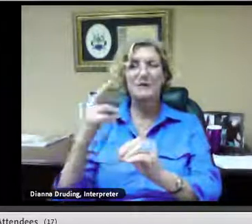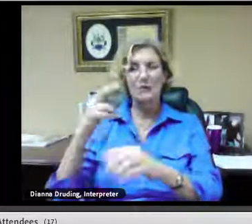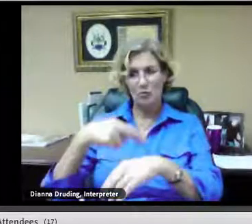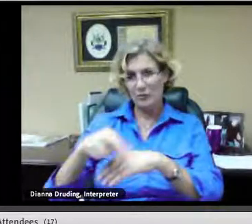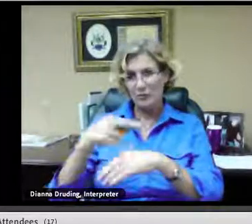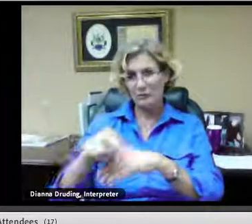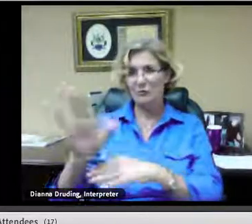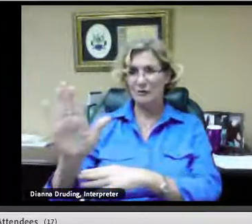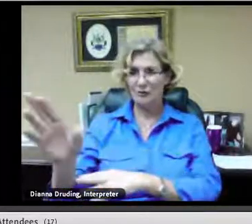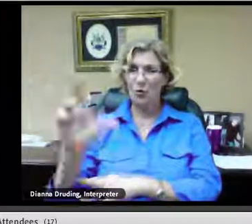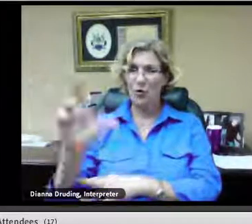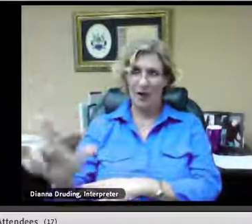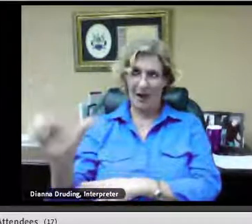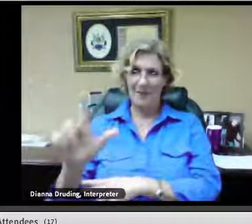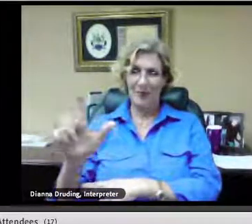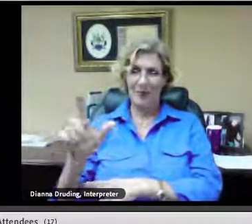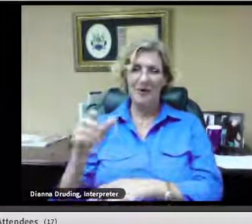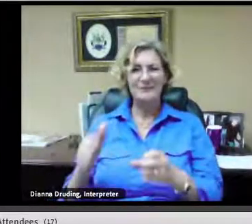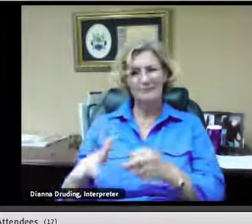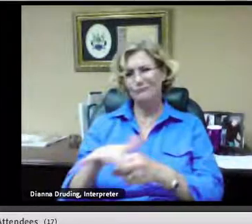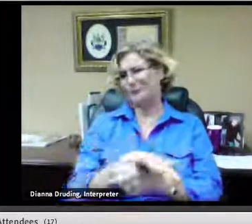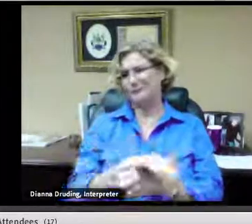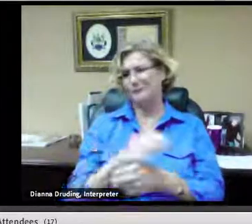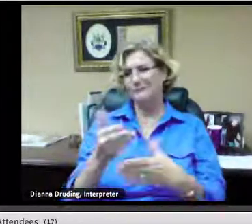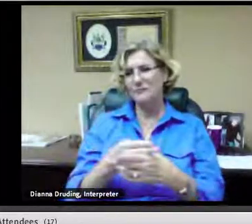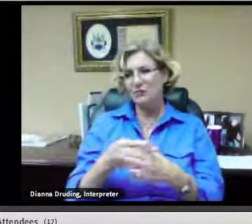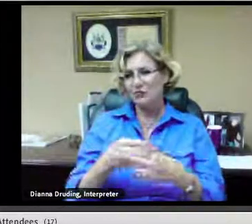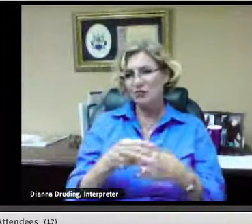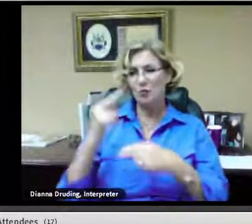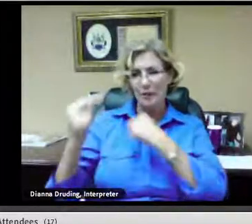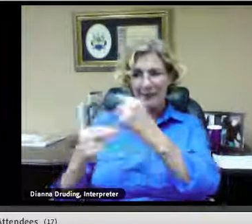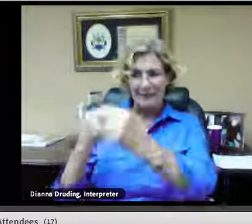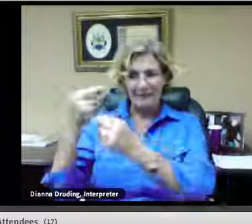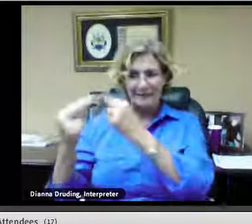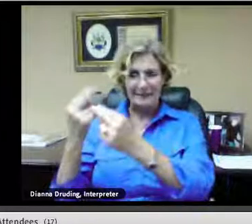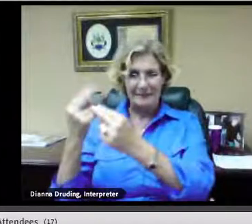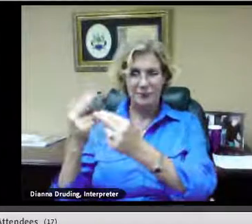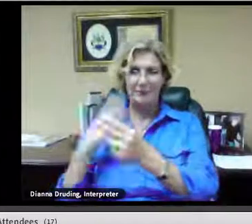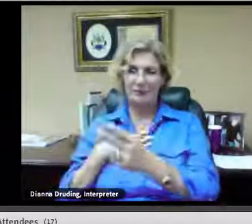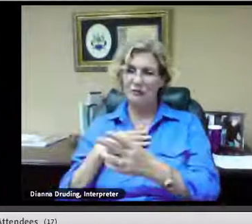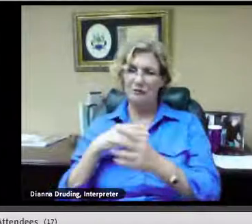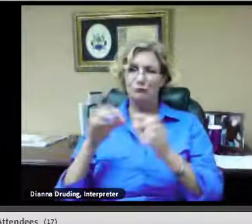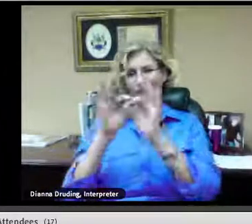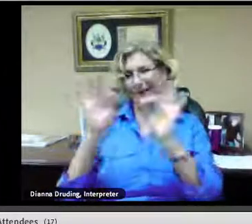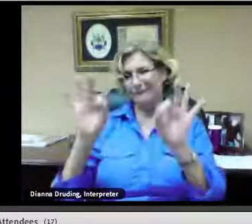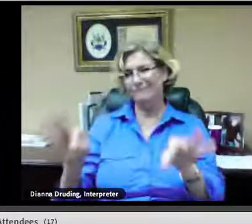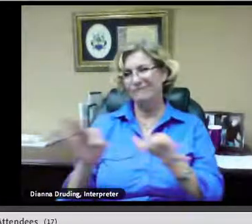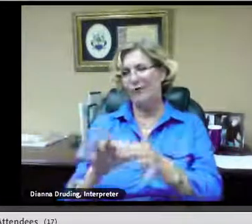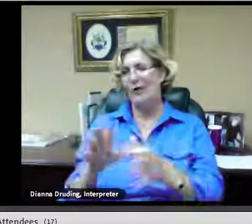and just kind of frame the ADA because a lot of times, people say, "Well," you know, "ADA, 1990."